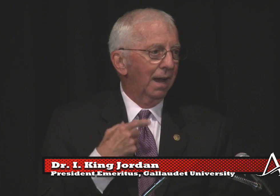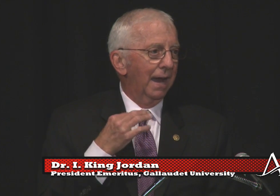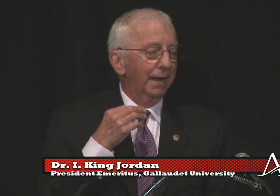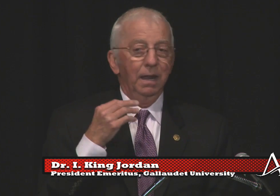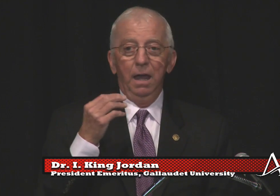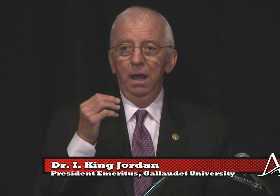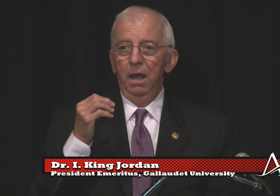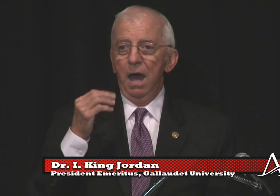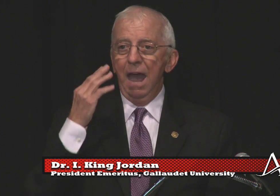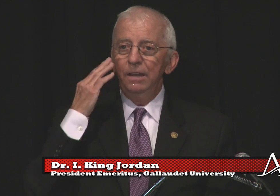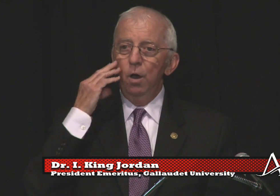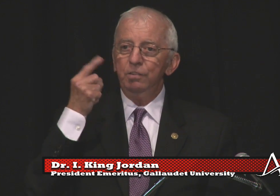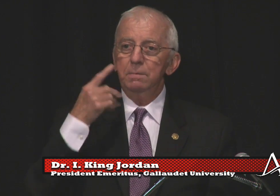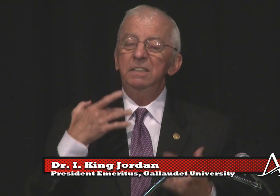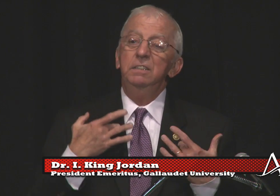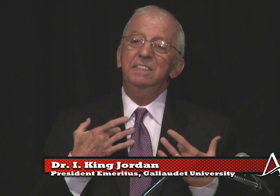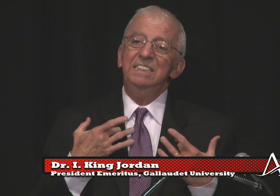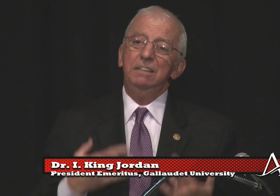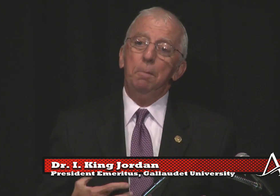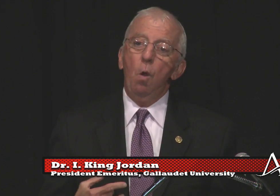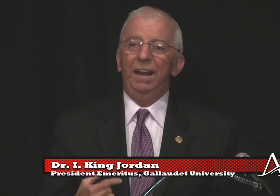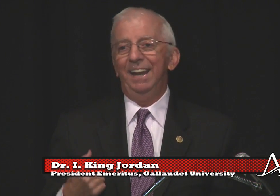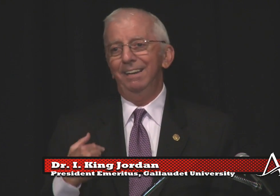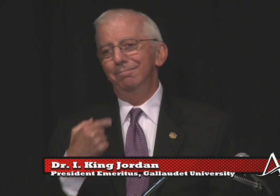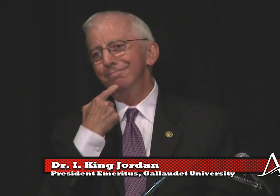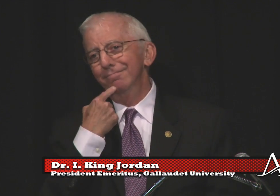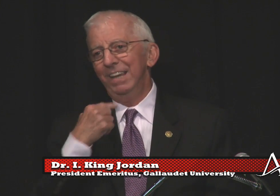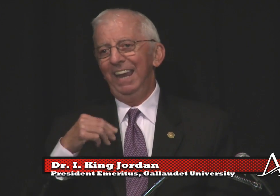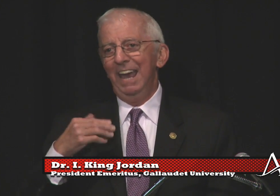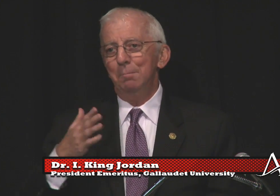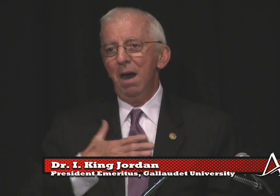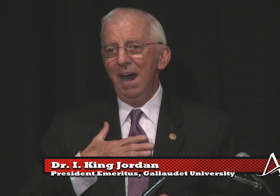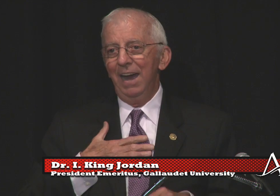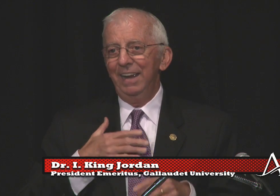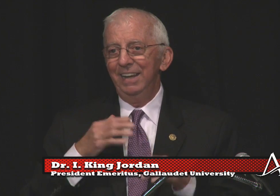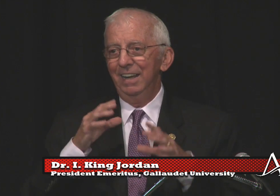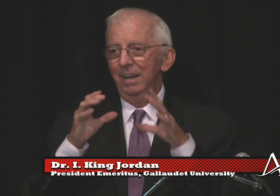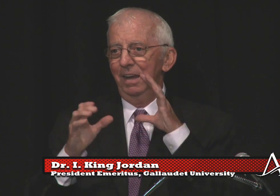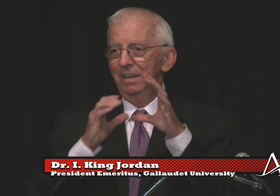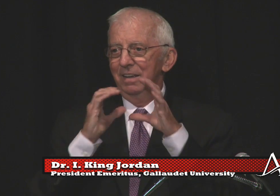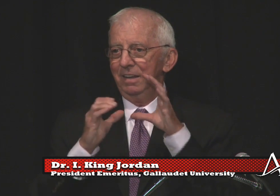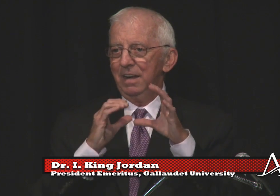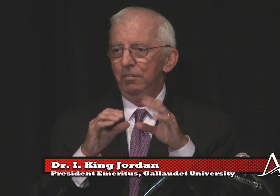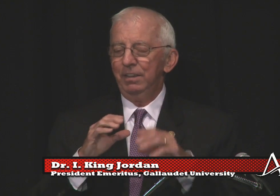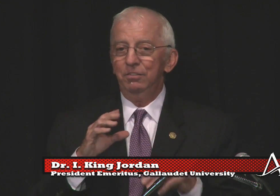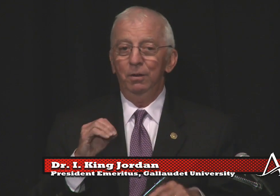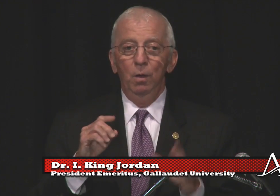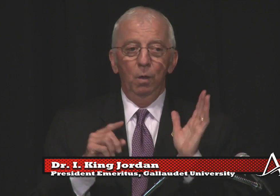I, I know if somebody's disappointed in my conversation.